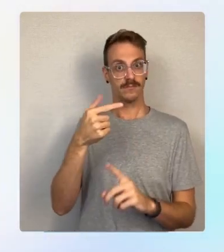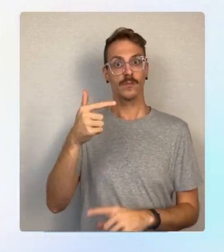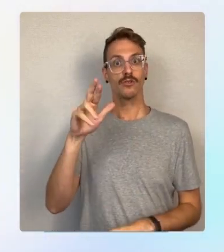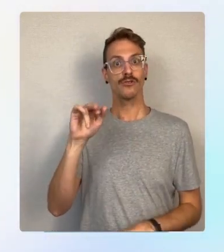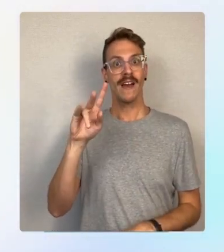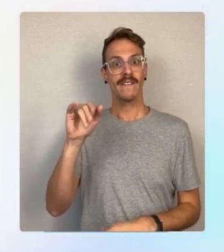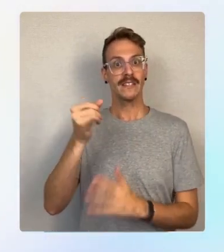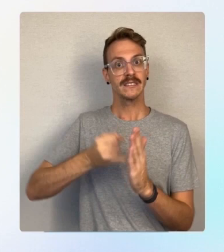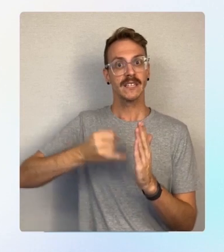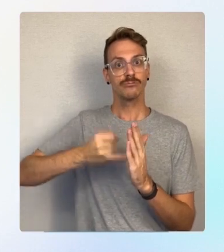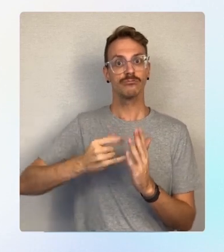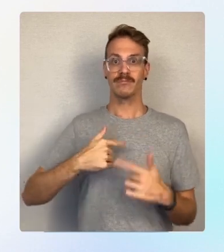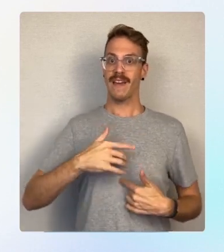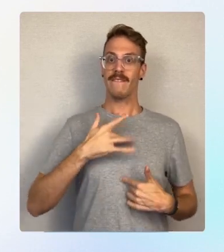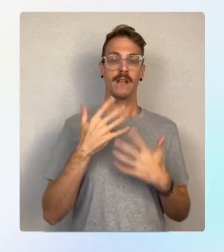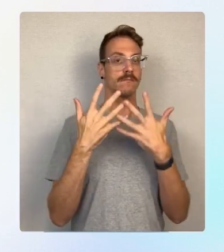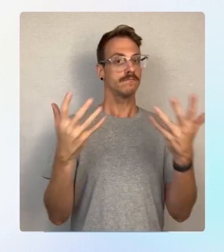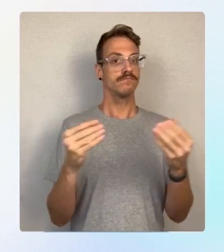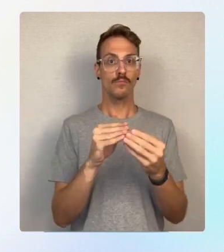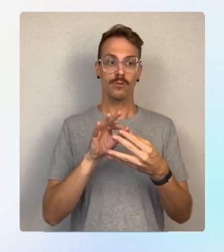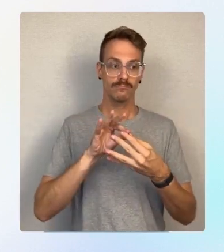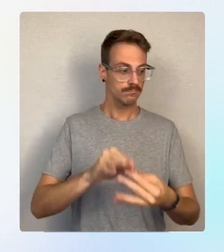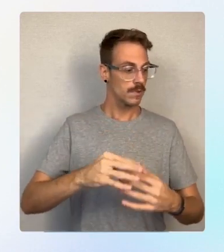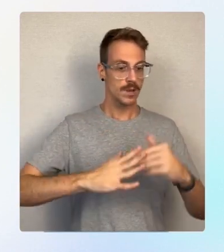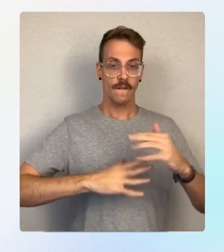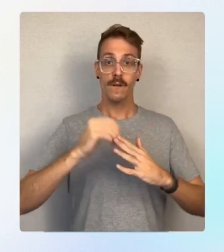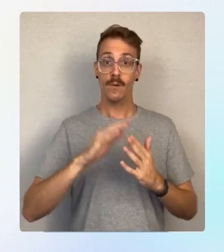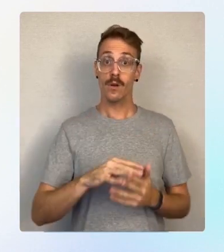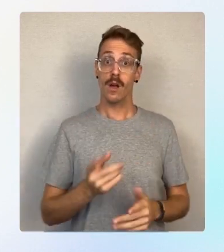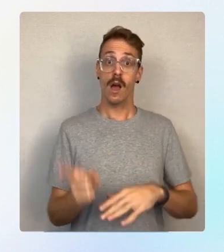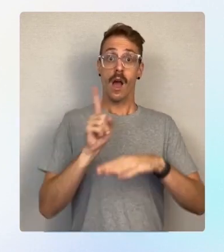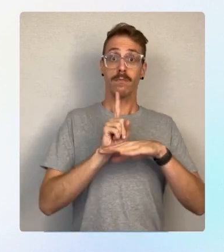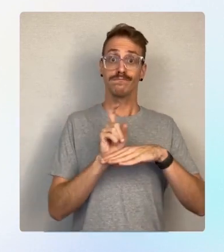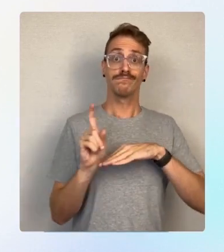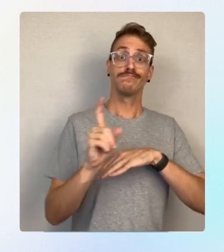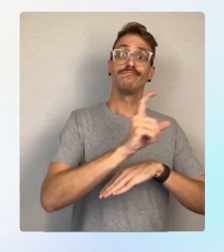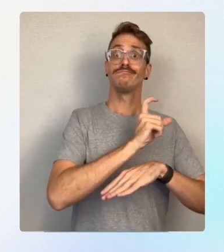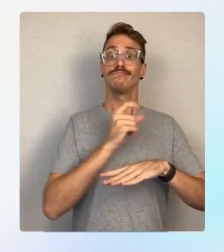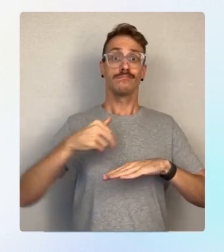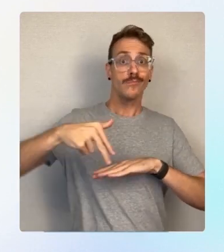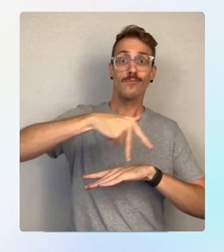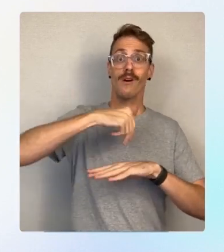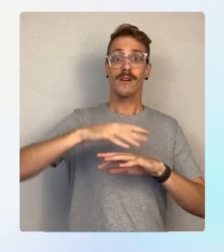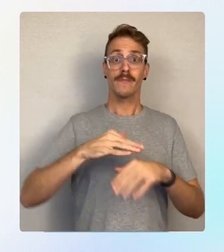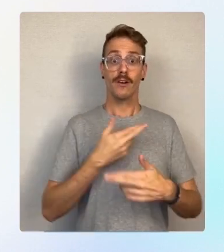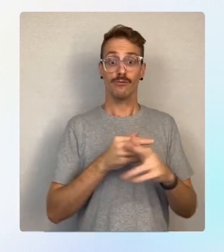I feel much more comfortable walking around my room and using my entire environment